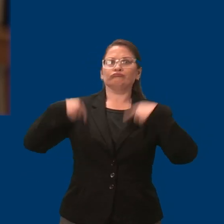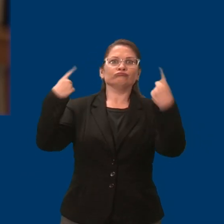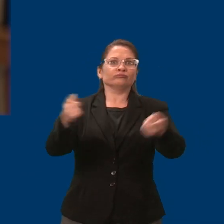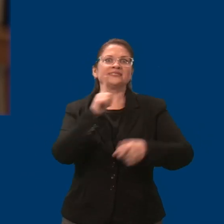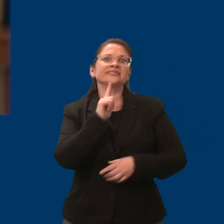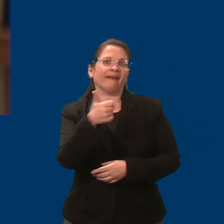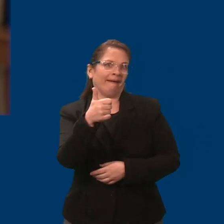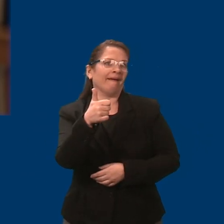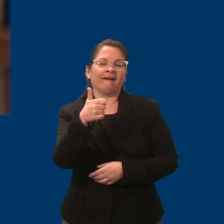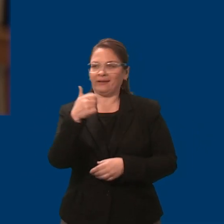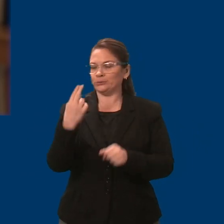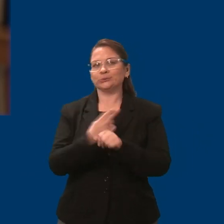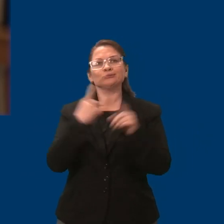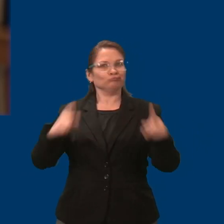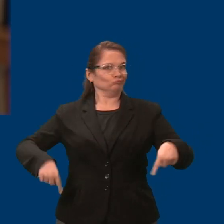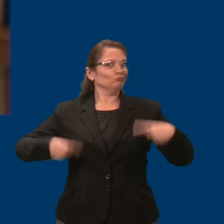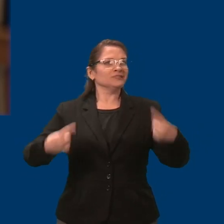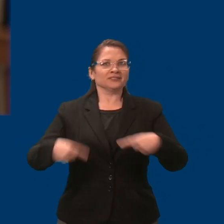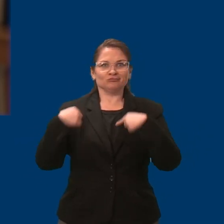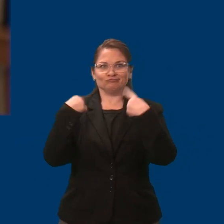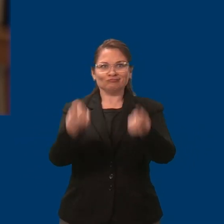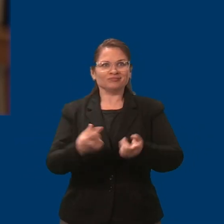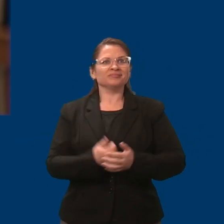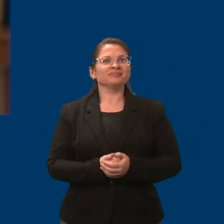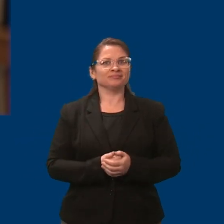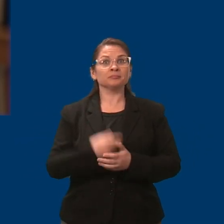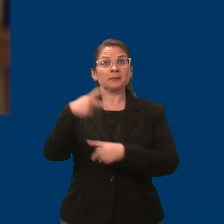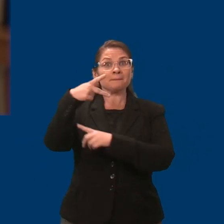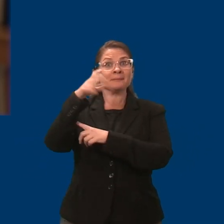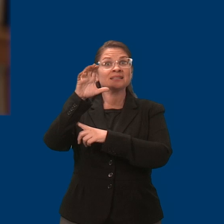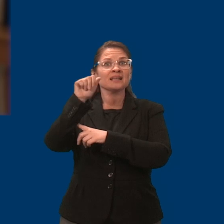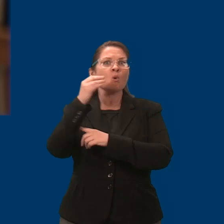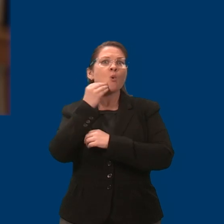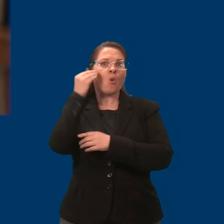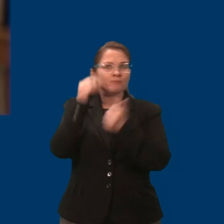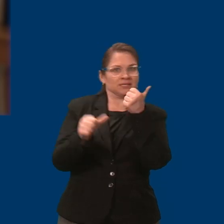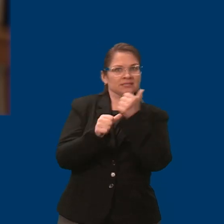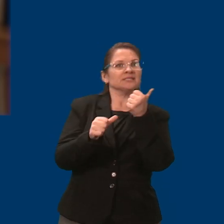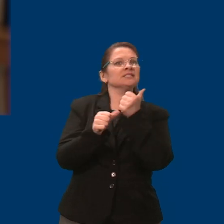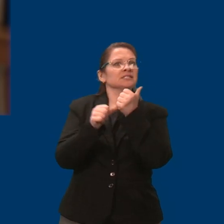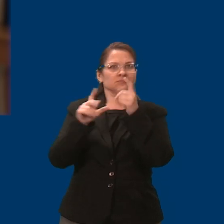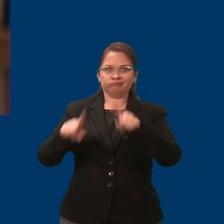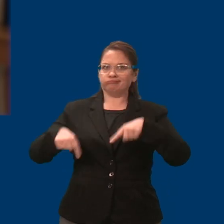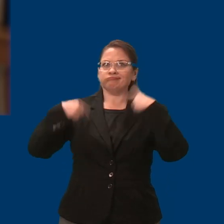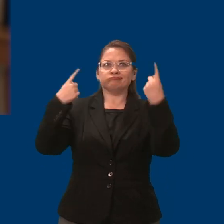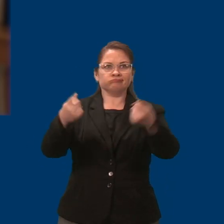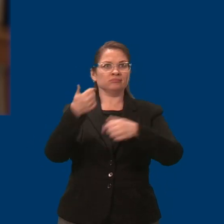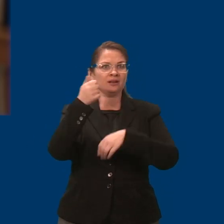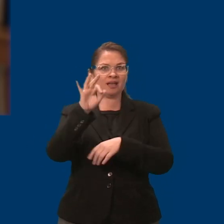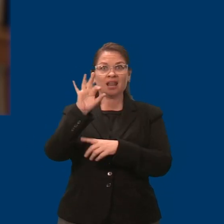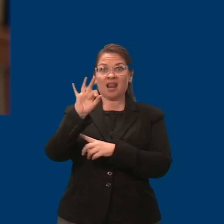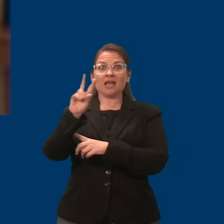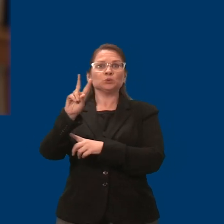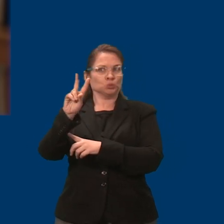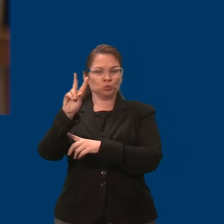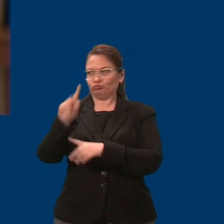I've been using PCA home care services since 1992. The shortage of home care workers